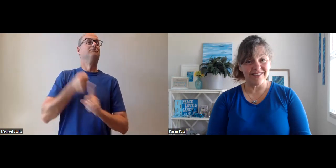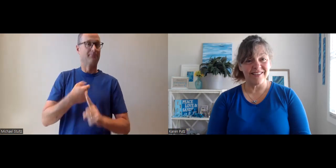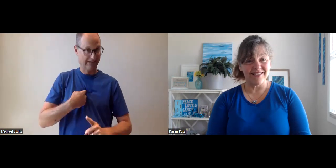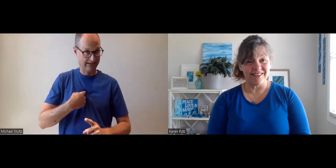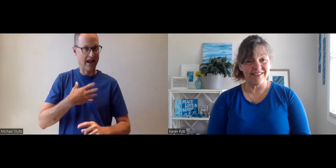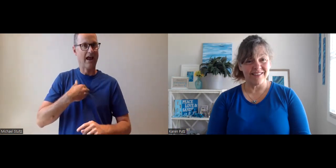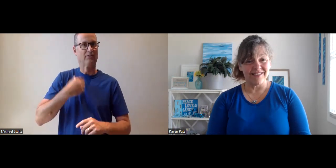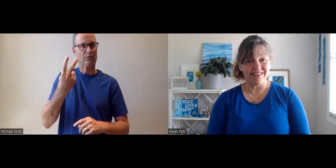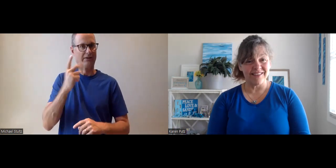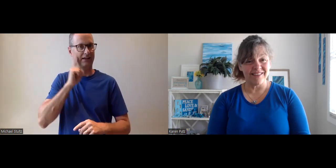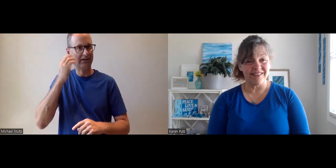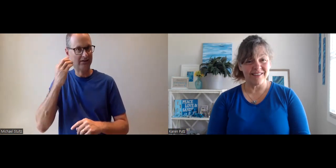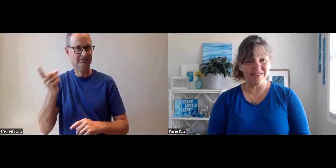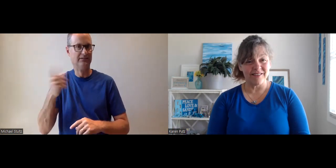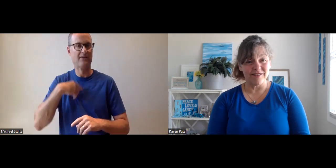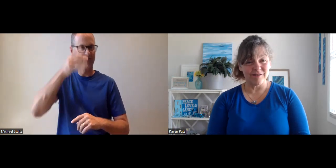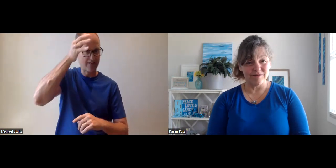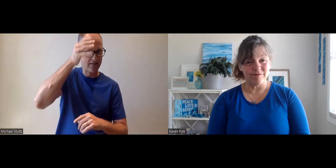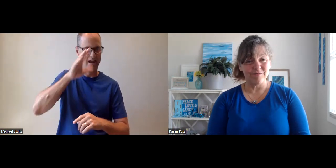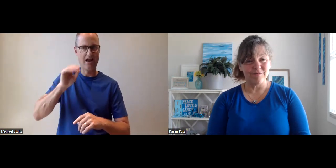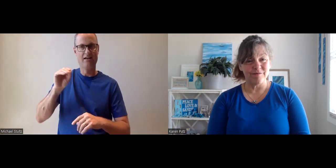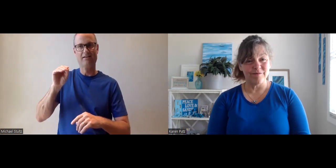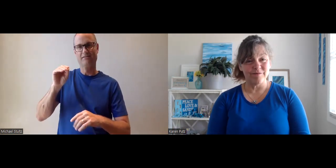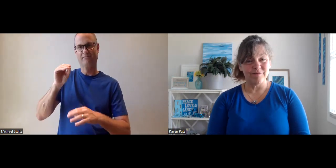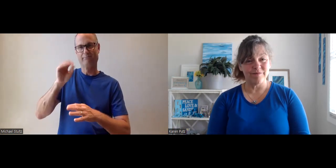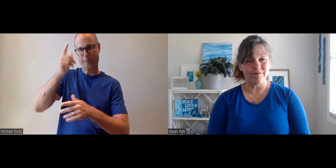Anyway, the gene hit me and two of my cousins